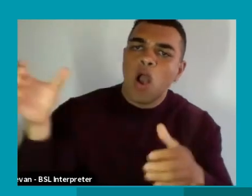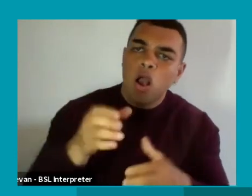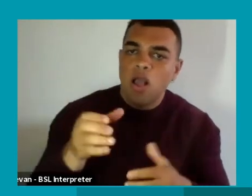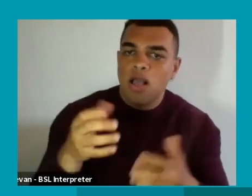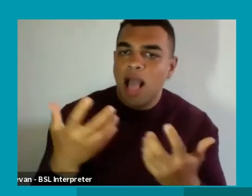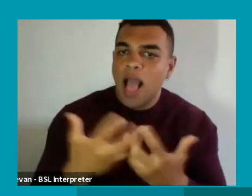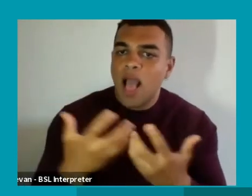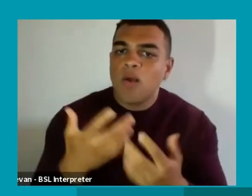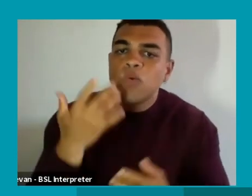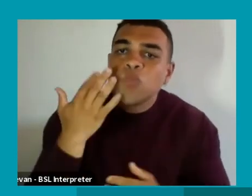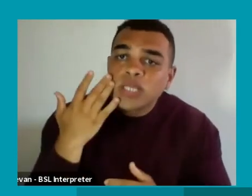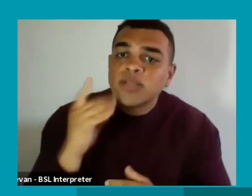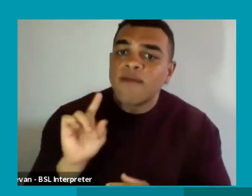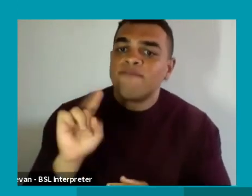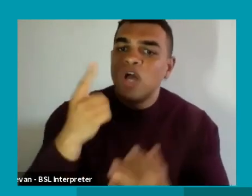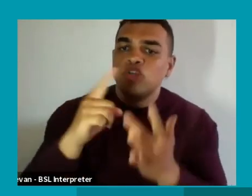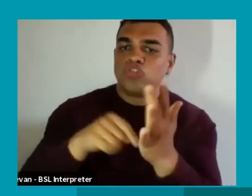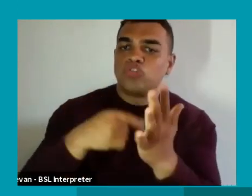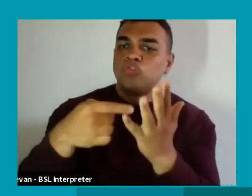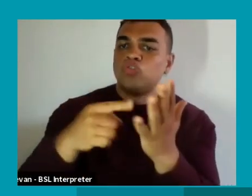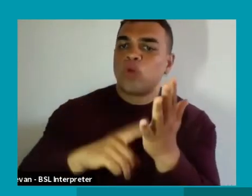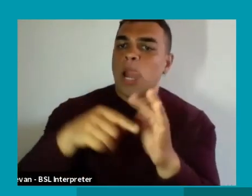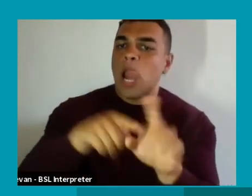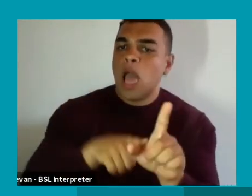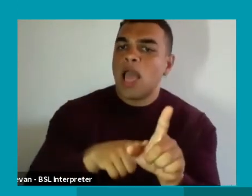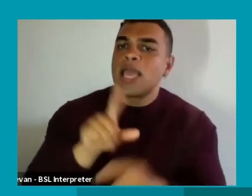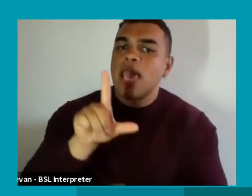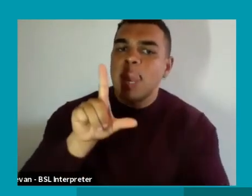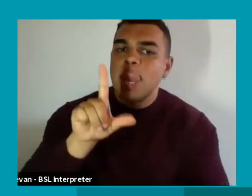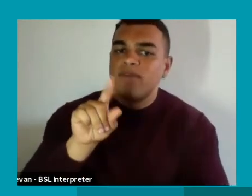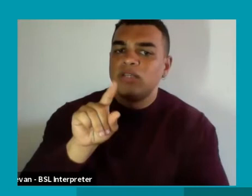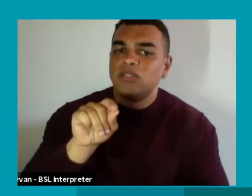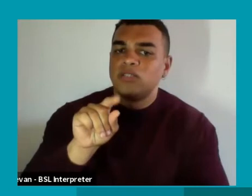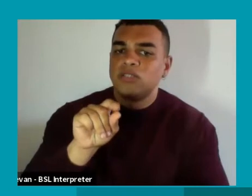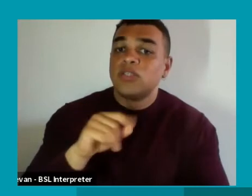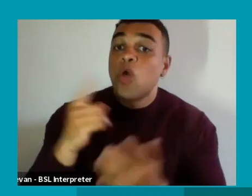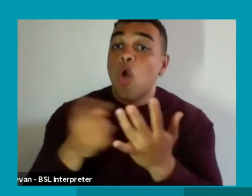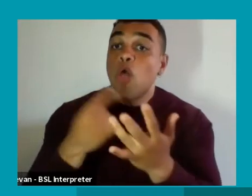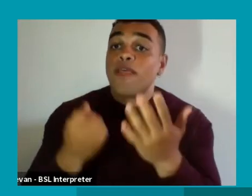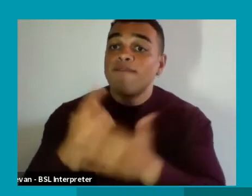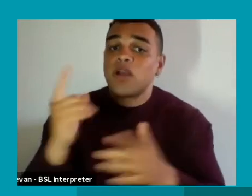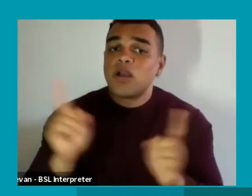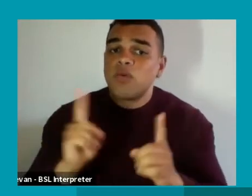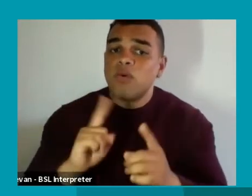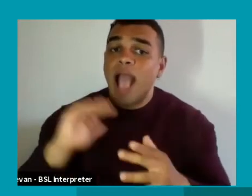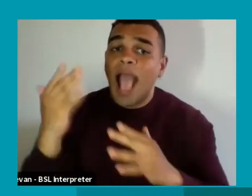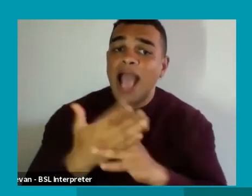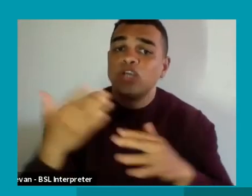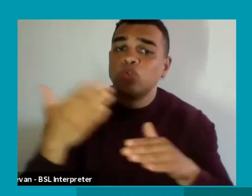supported and thrive in your world of work or as a self employed person, you might want to check out that webinar